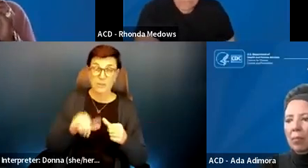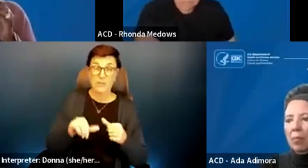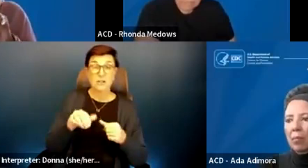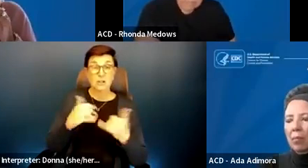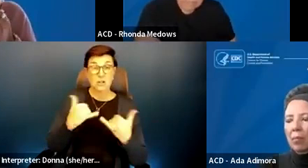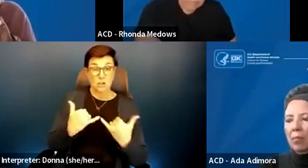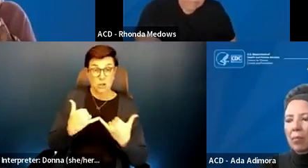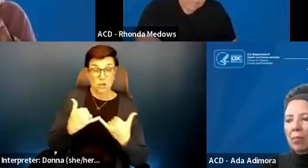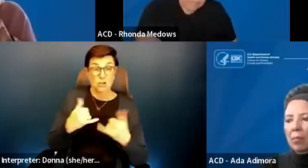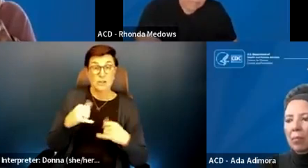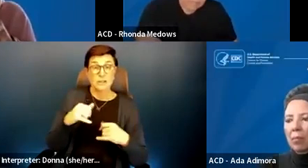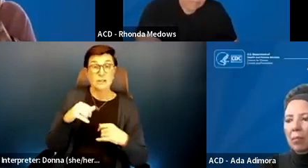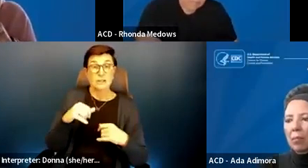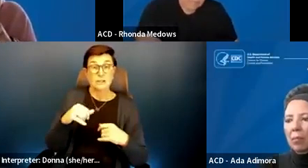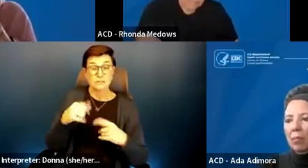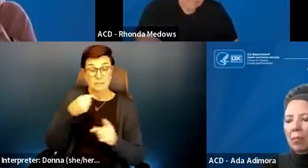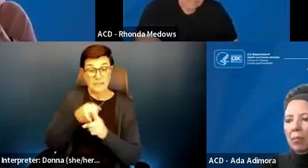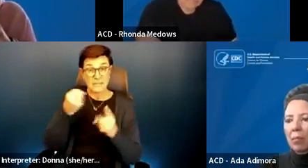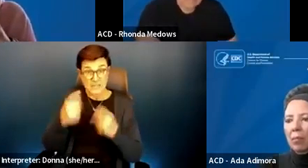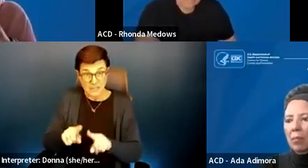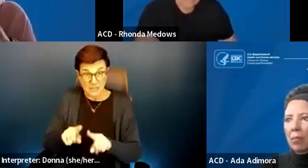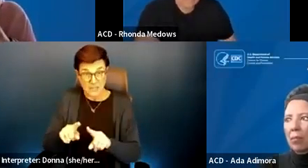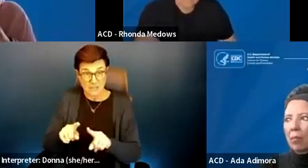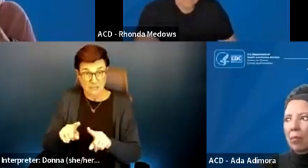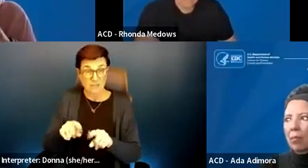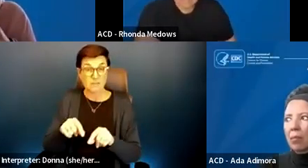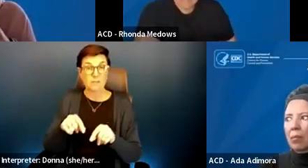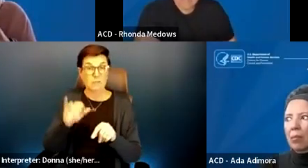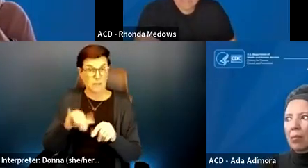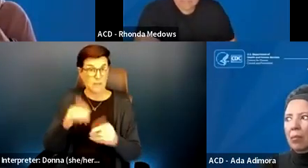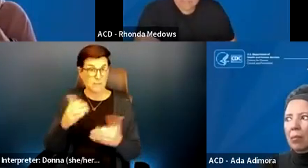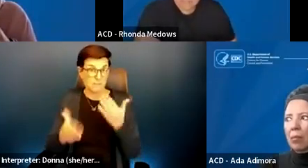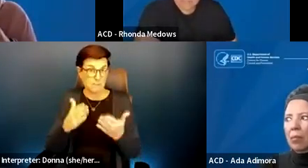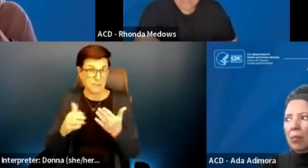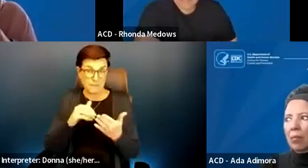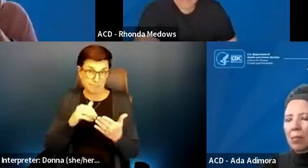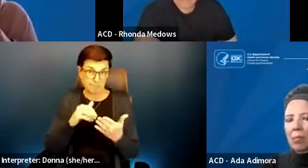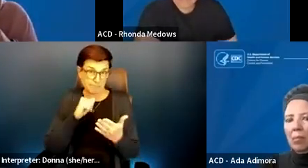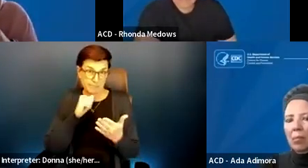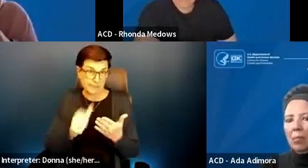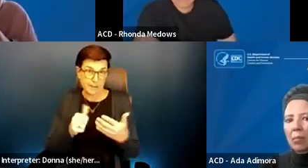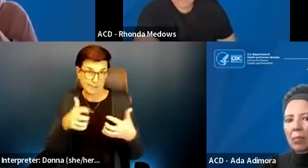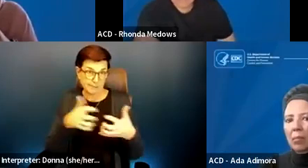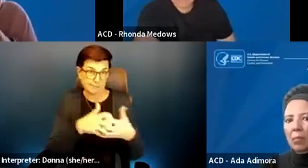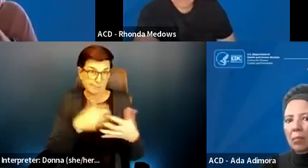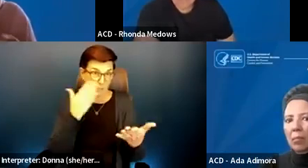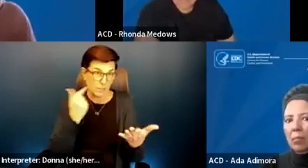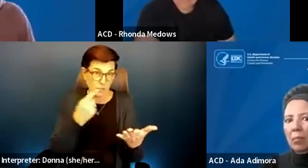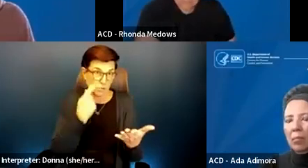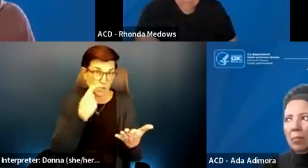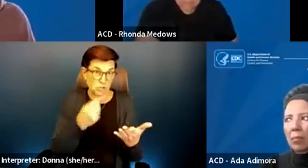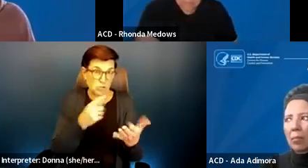in governance may not reflect what you just reported because of the identification. Right. Correct. Thanks. Yeah.